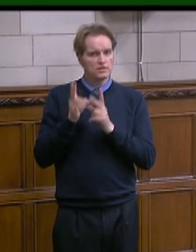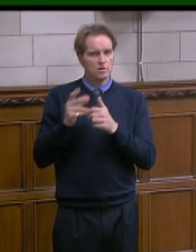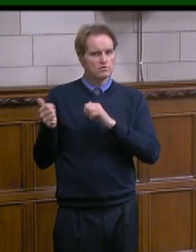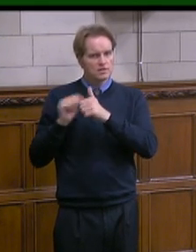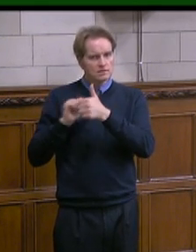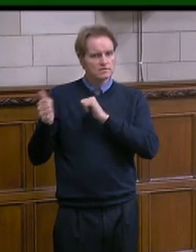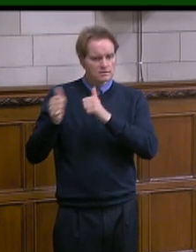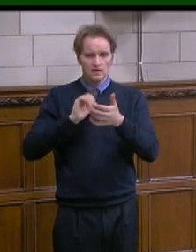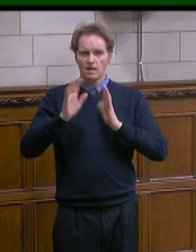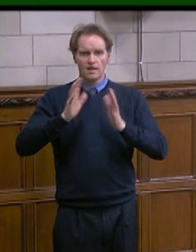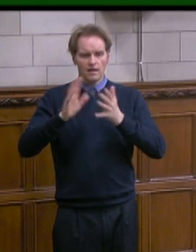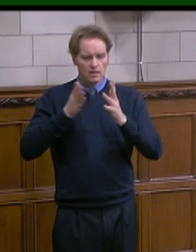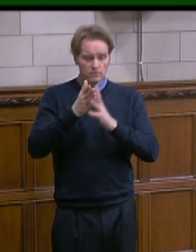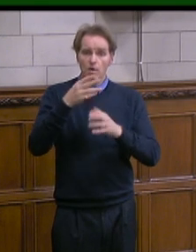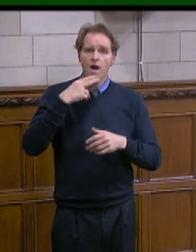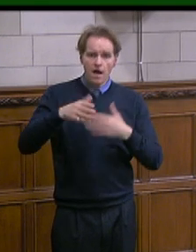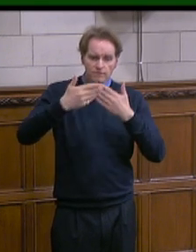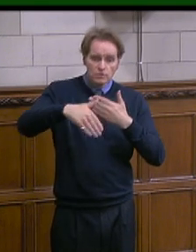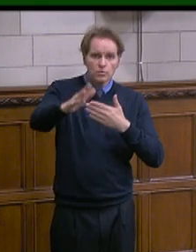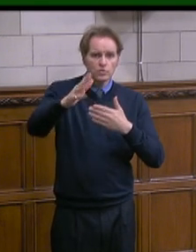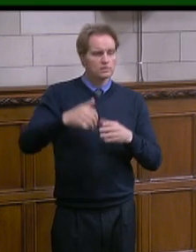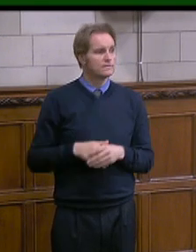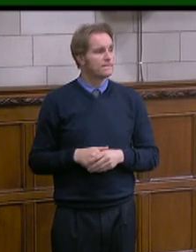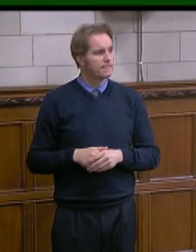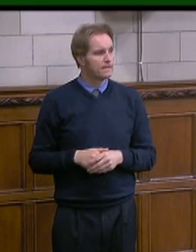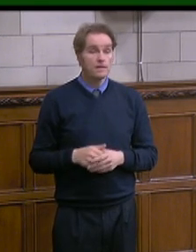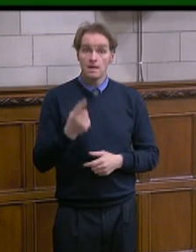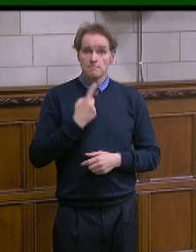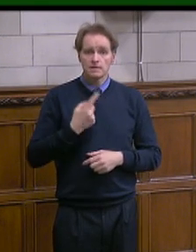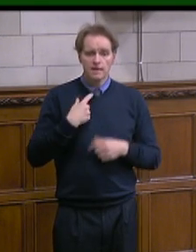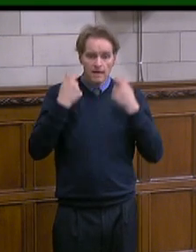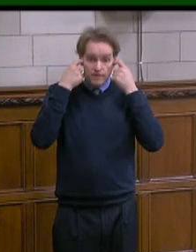I should record that I wear two hearing aids, because my hearing was damaged during my time